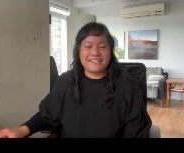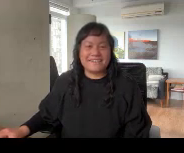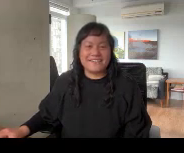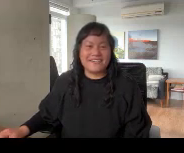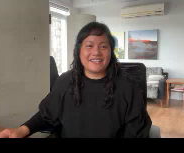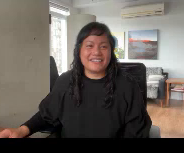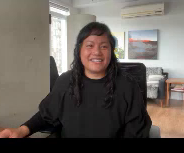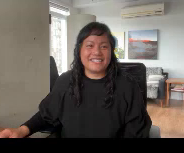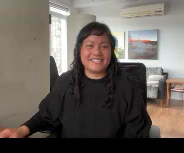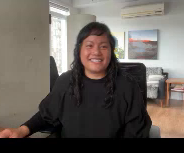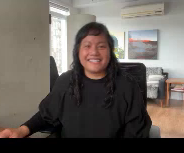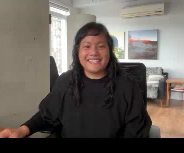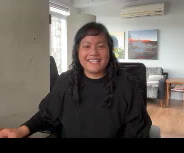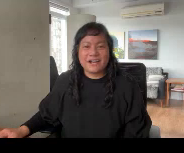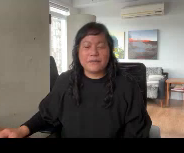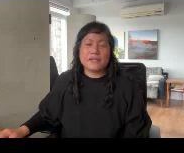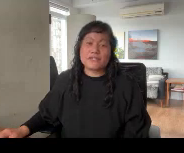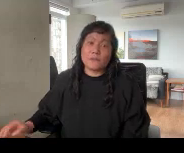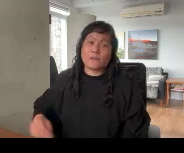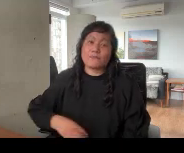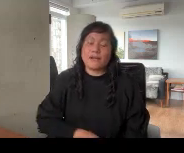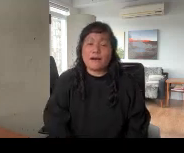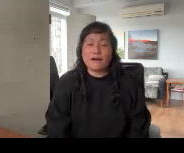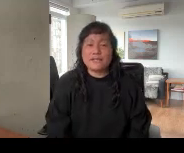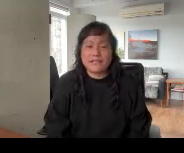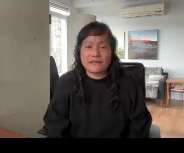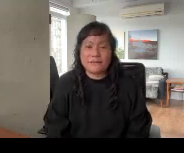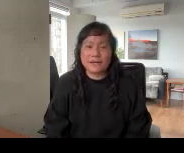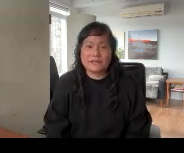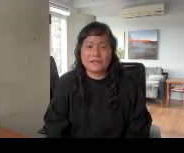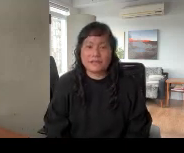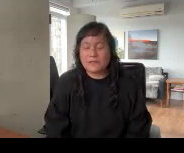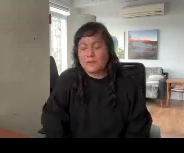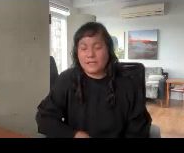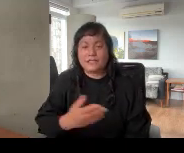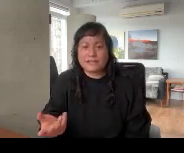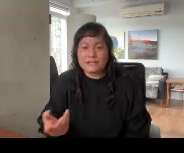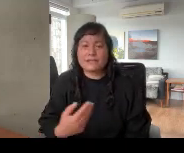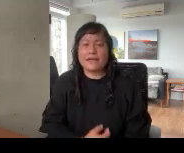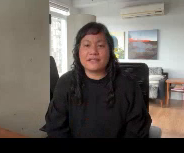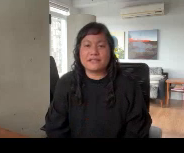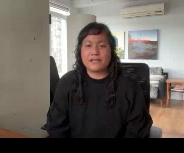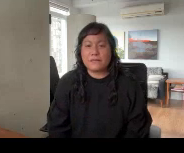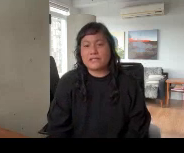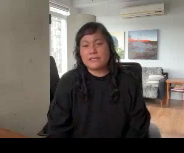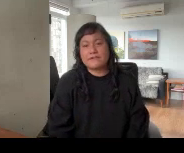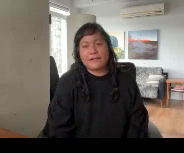Jaylen, for your introduction. So our team, digital communications, as Jaylen mentioned,